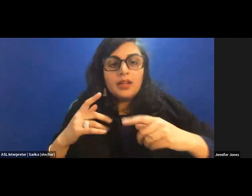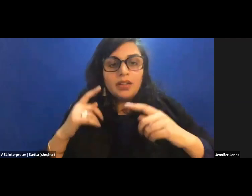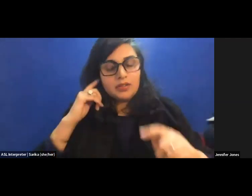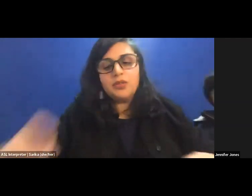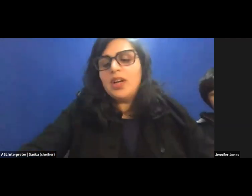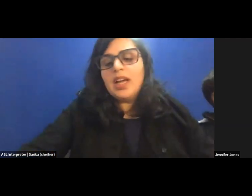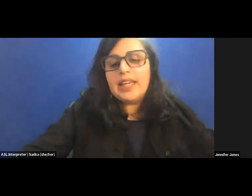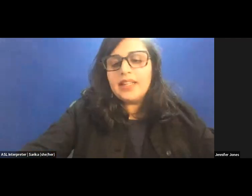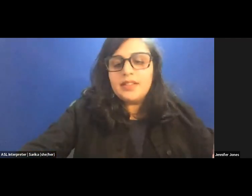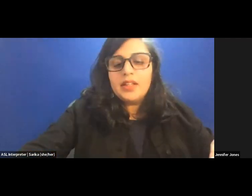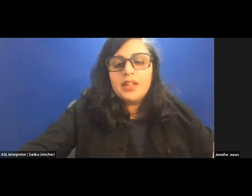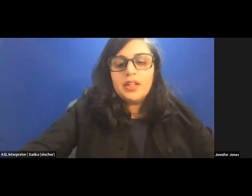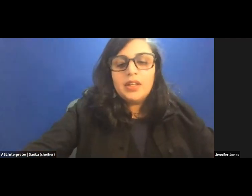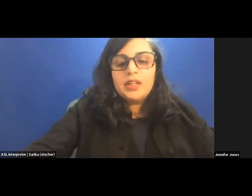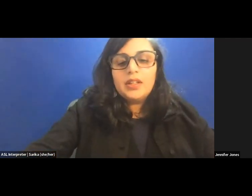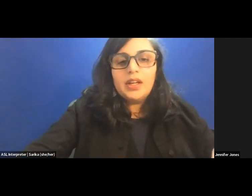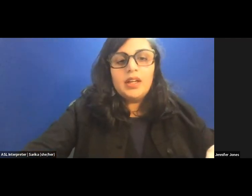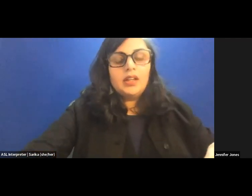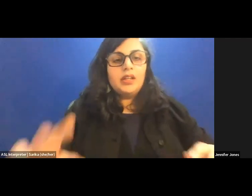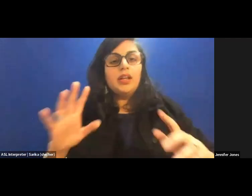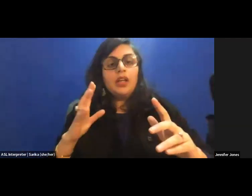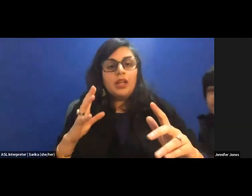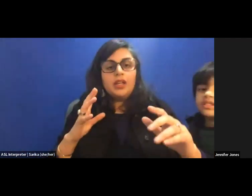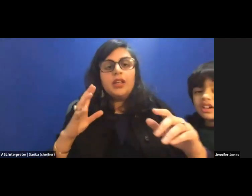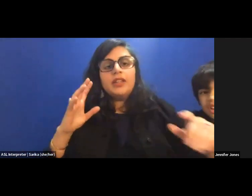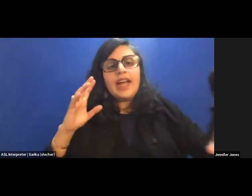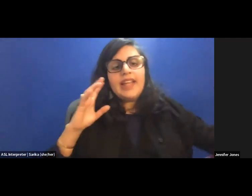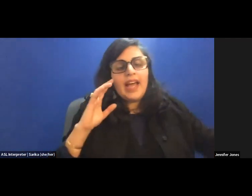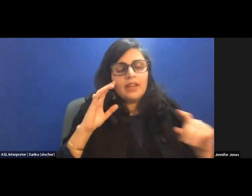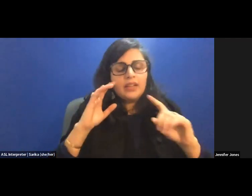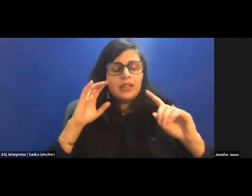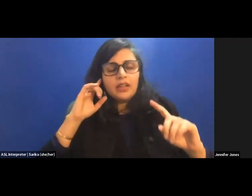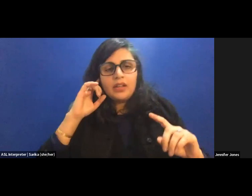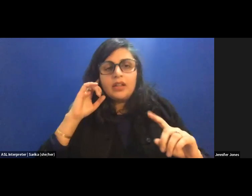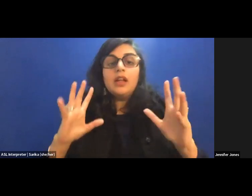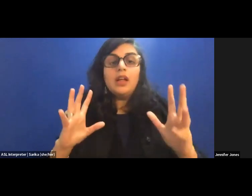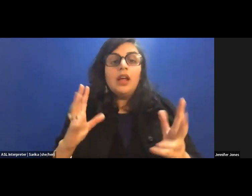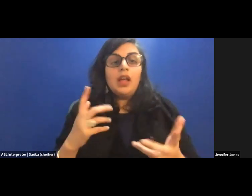people well west of the area we had been. And I was able to see with